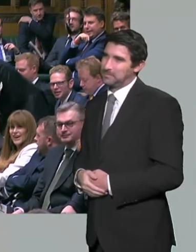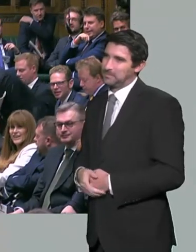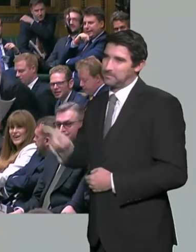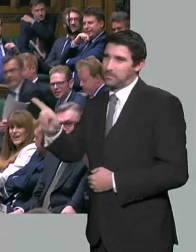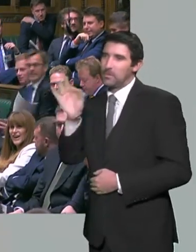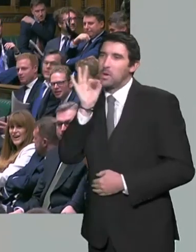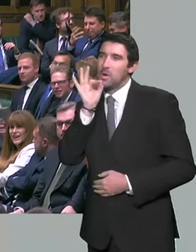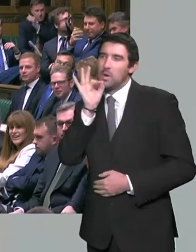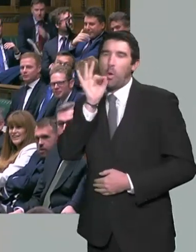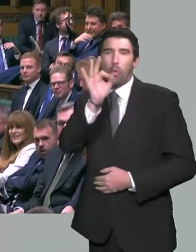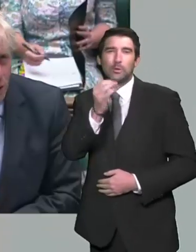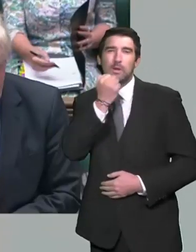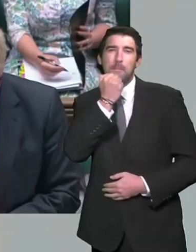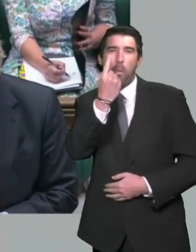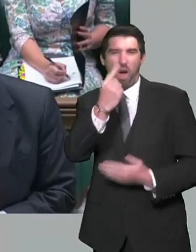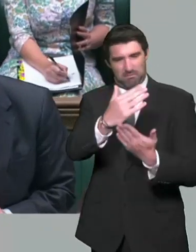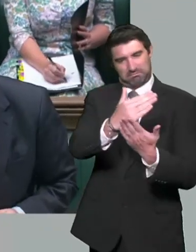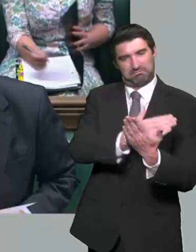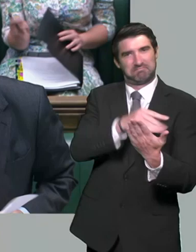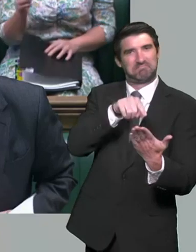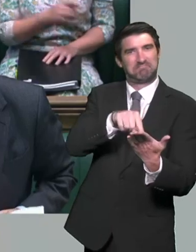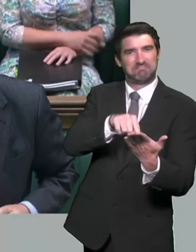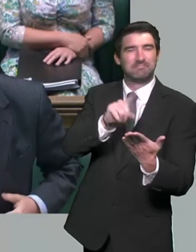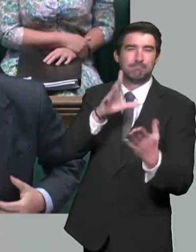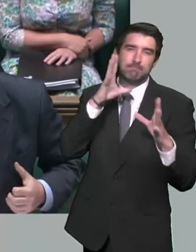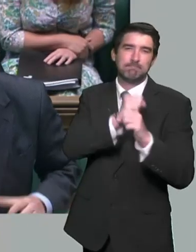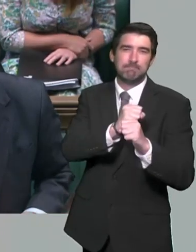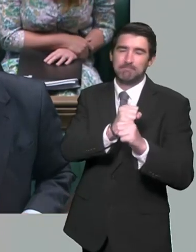The Prime Minister (Boris Johnson) This morning I had meetings with ministerial colleagues and others.